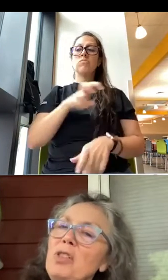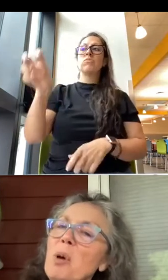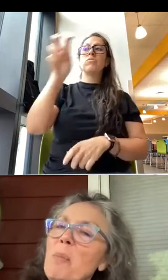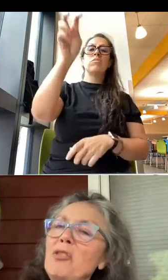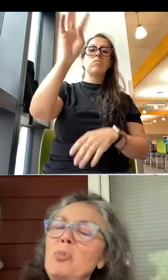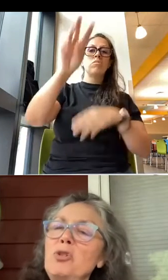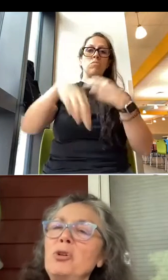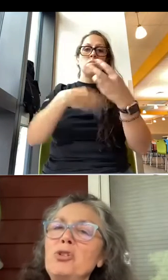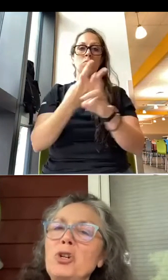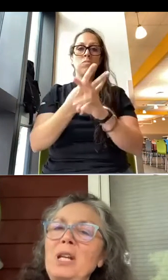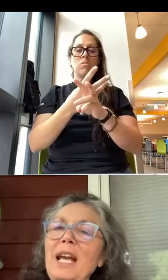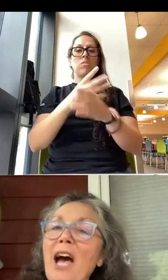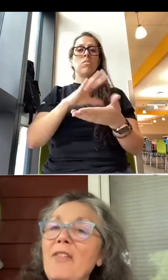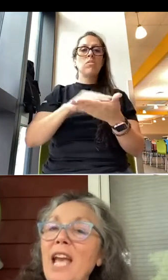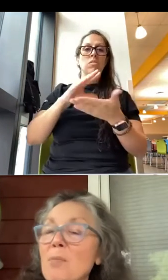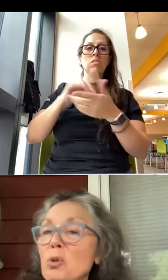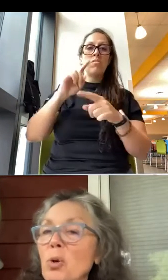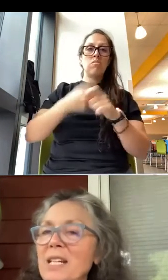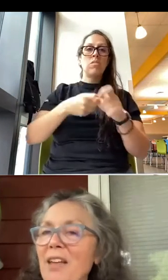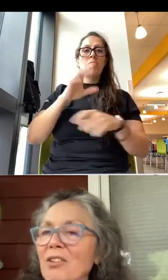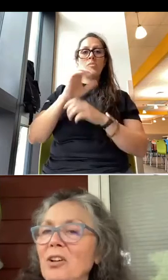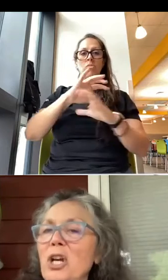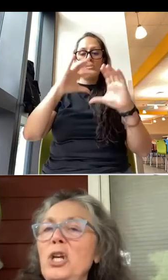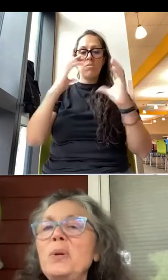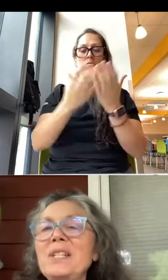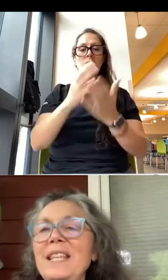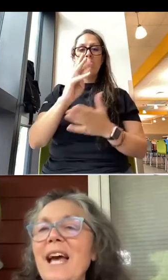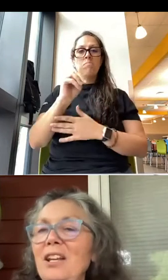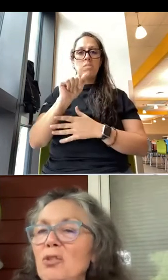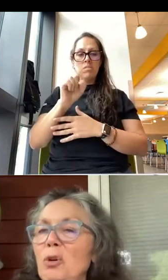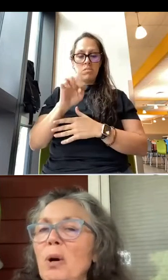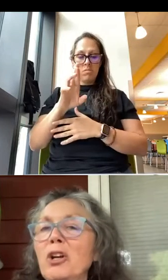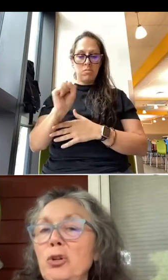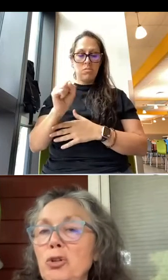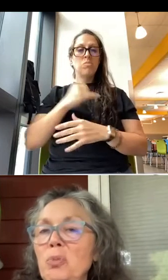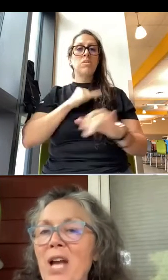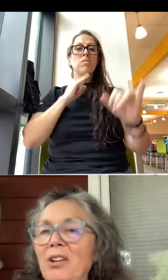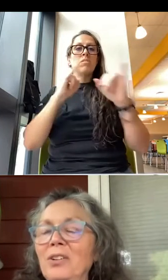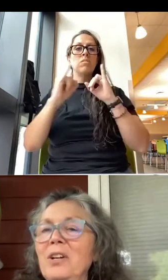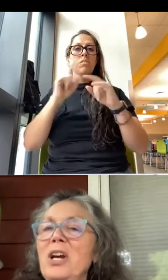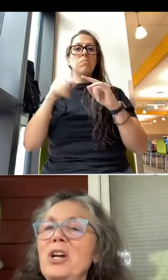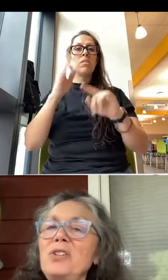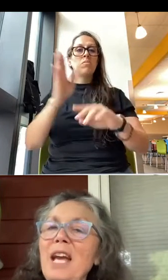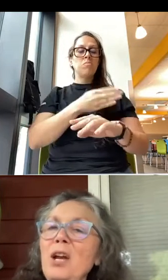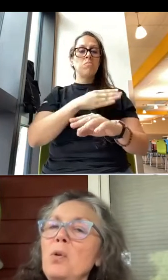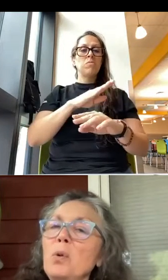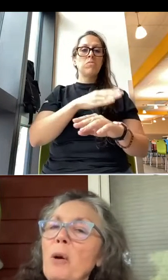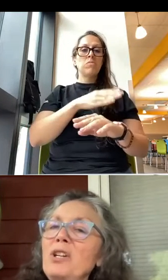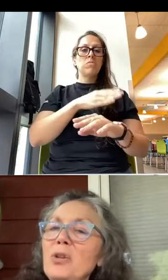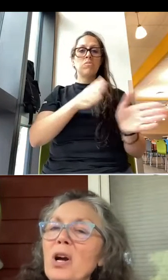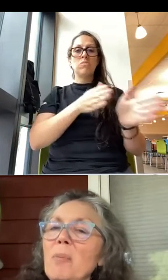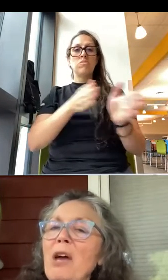them about their musical journey and how they came to work together. You can see that interview on our YouTube channel. Today we're going to talk about